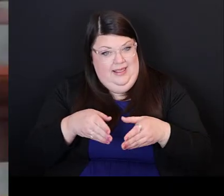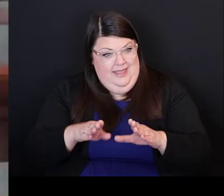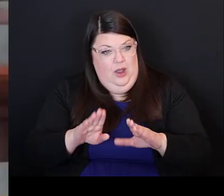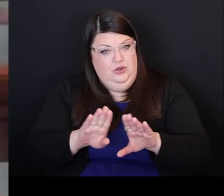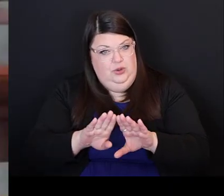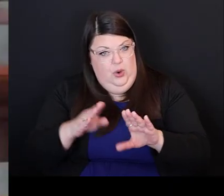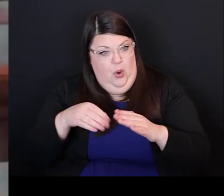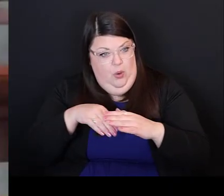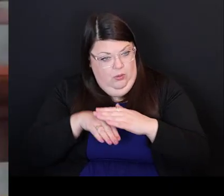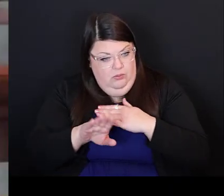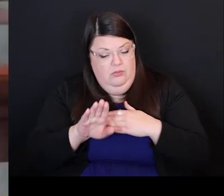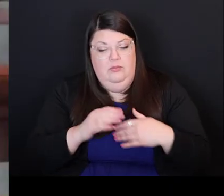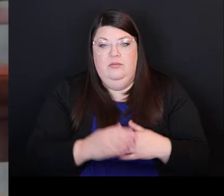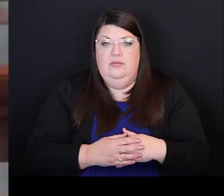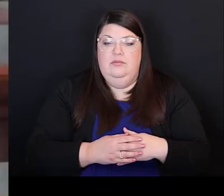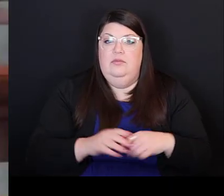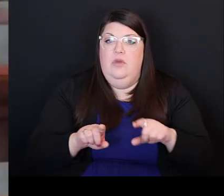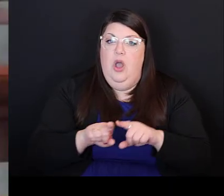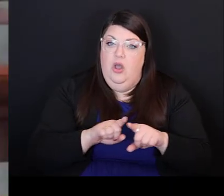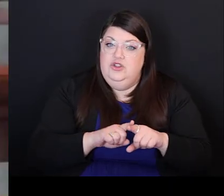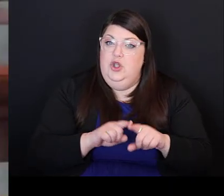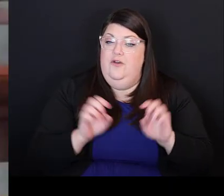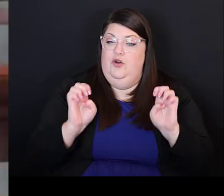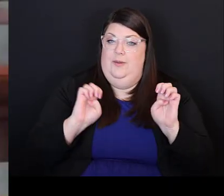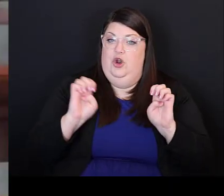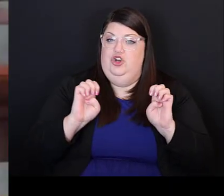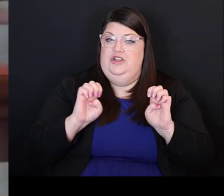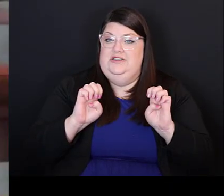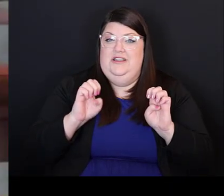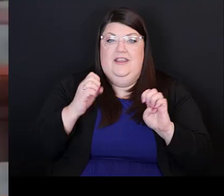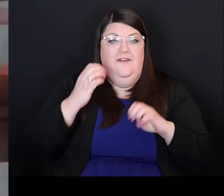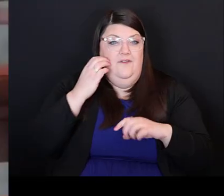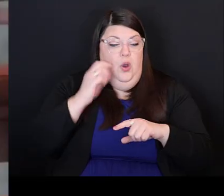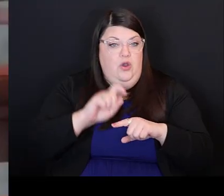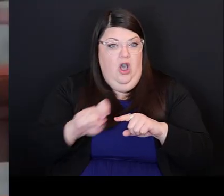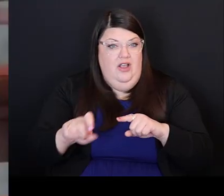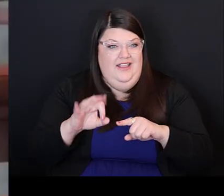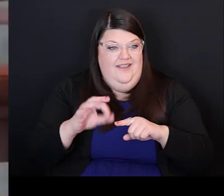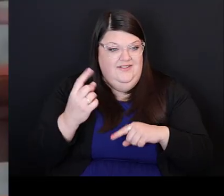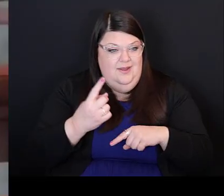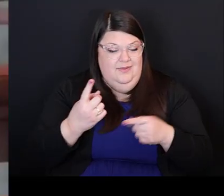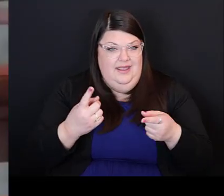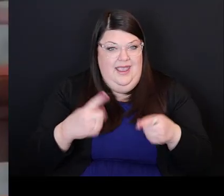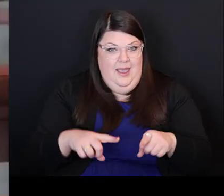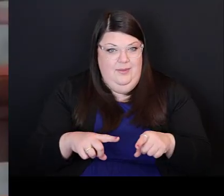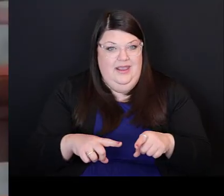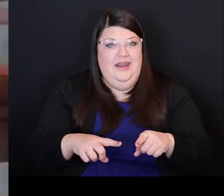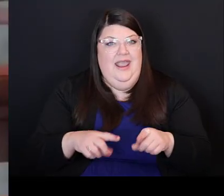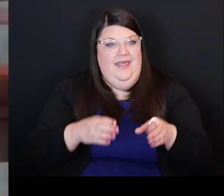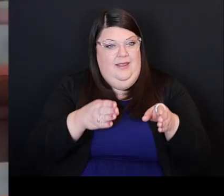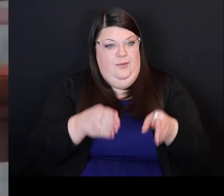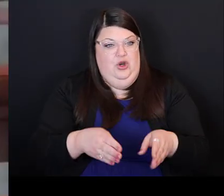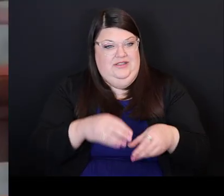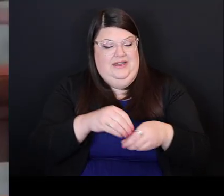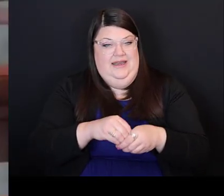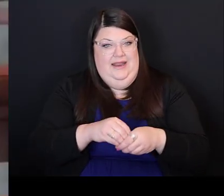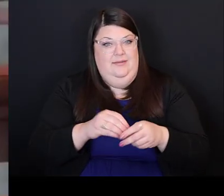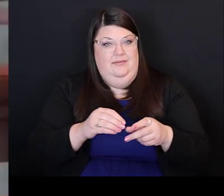A smart speaker also allows for emergency phone calls. If something were to happen and the individual aging in place is not able to